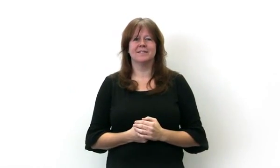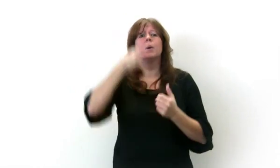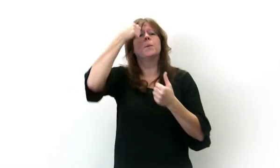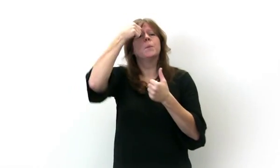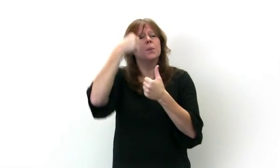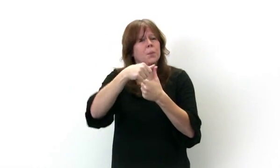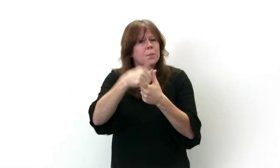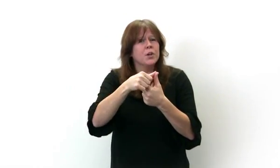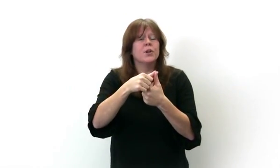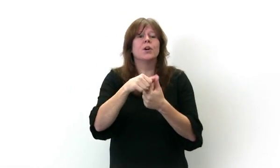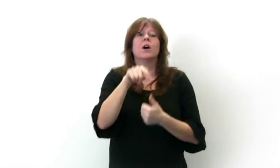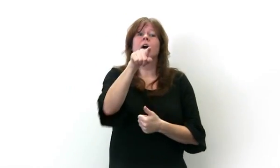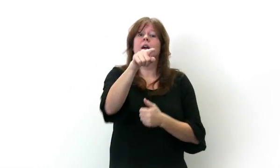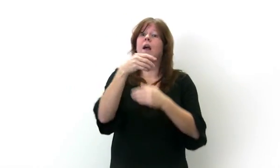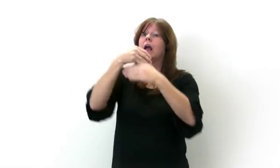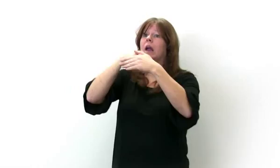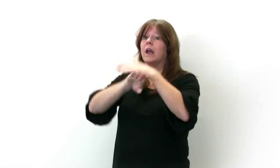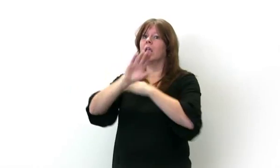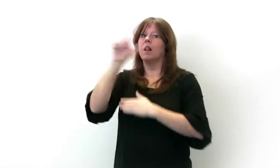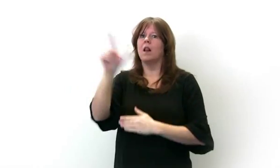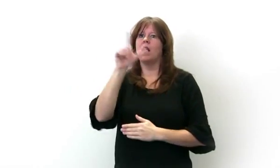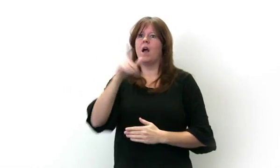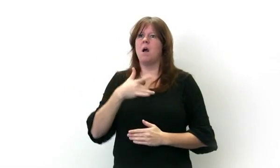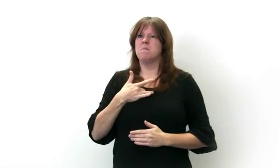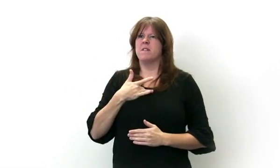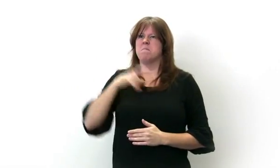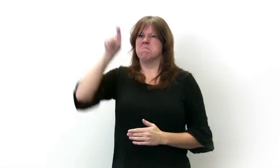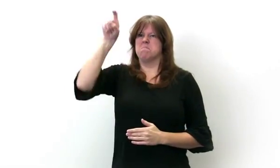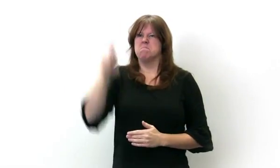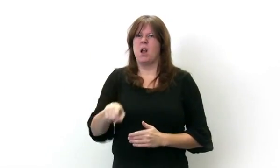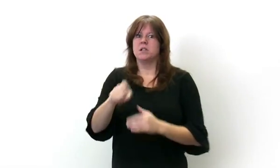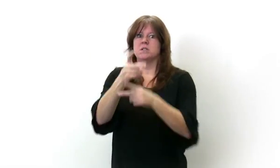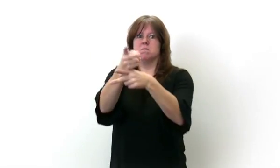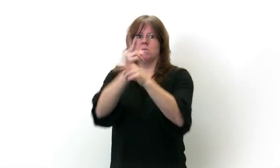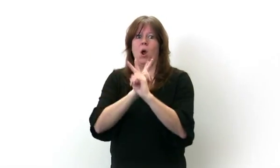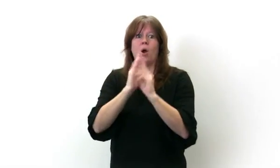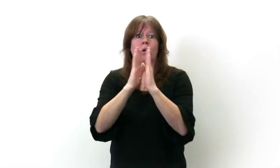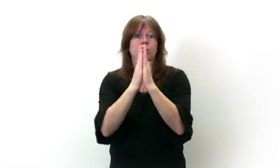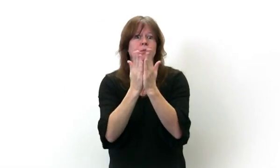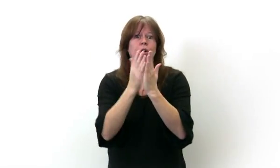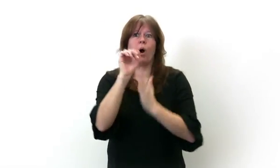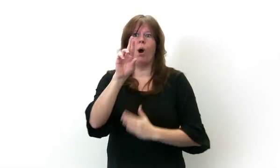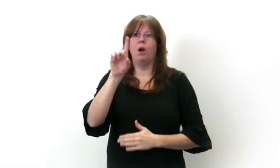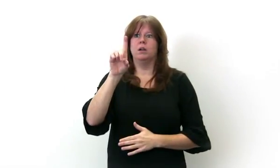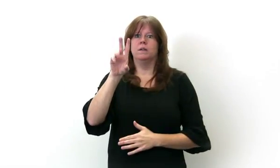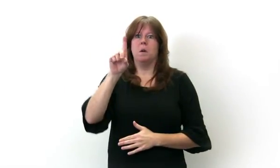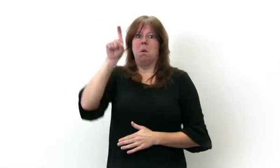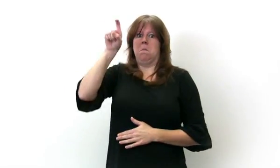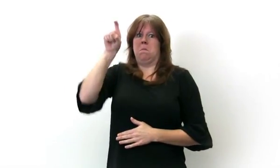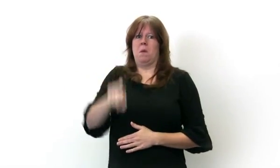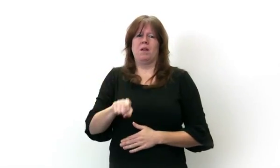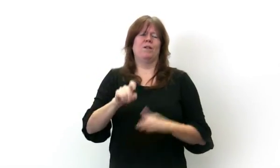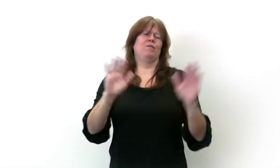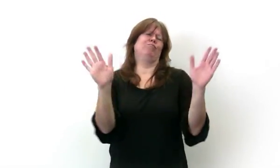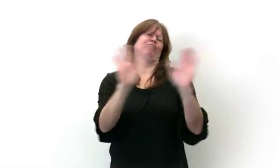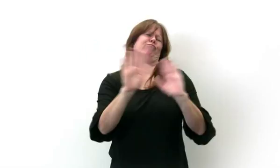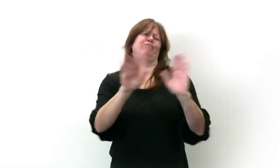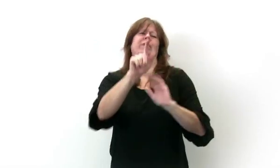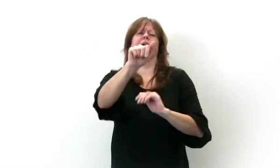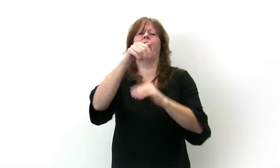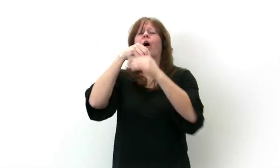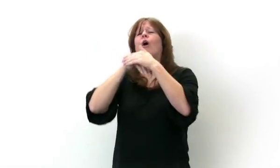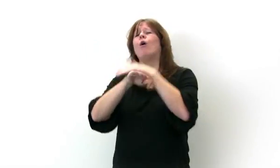Remember, you do not have to come out